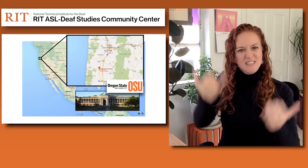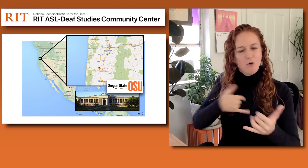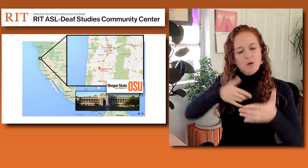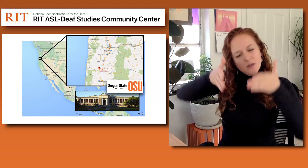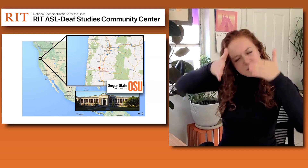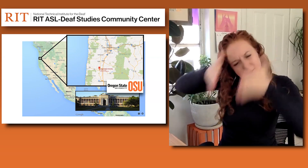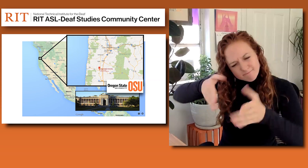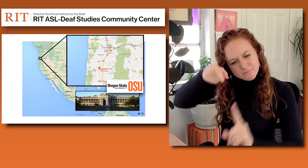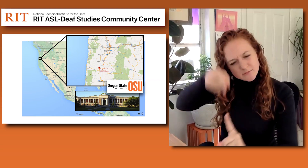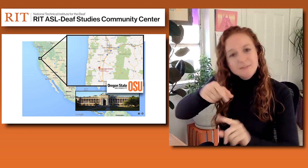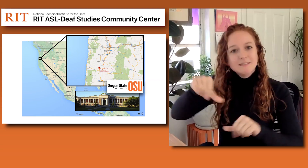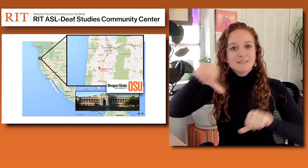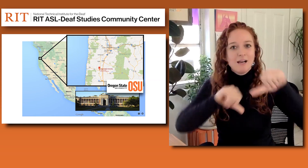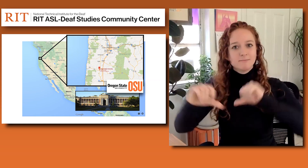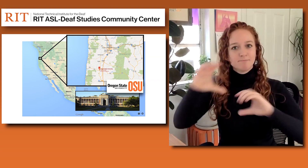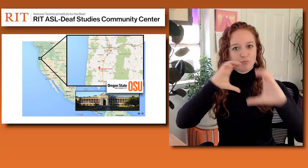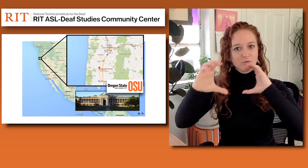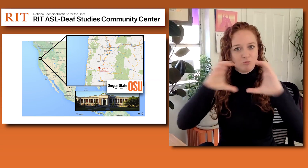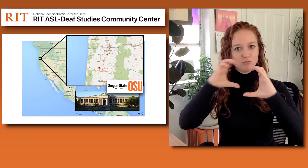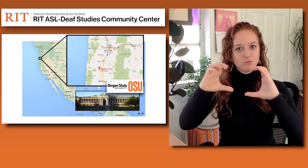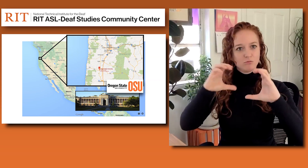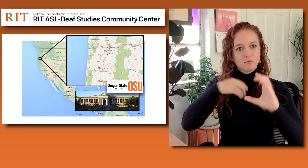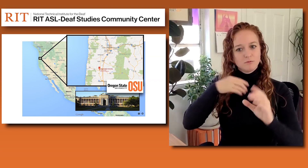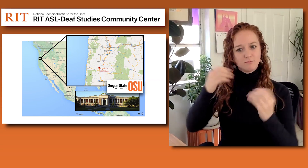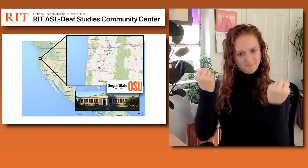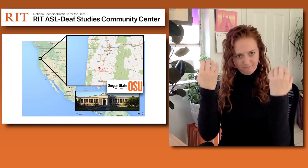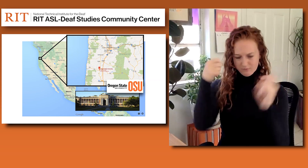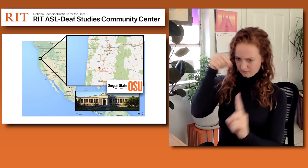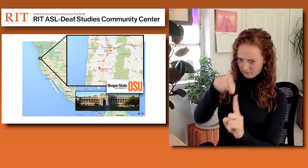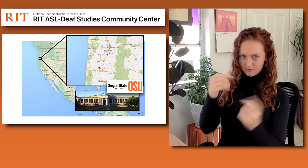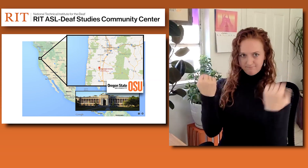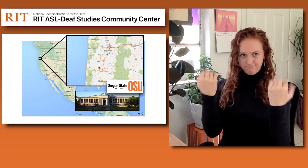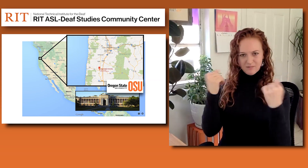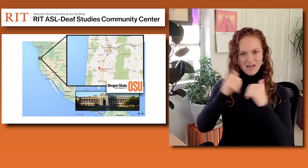My PhD focused on scientific communication, specifically in ASL.